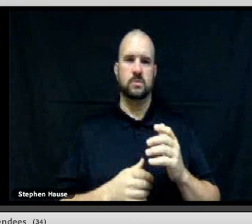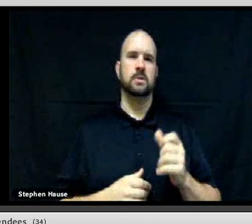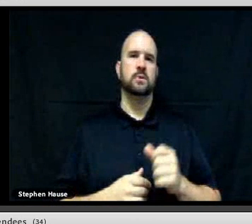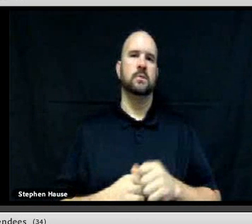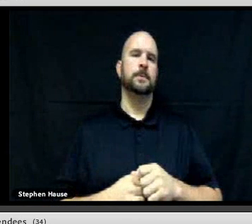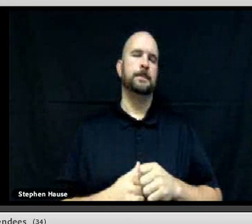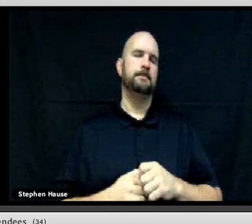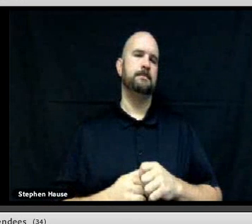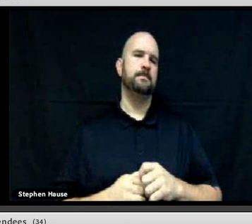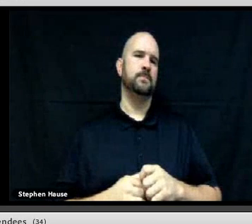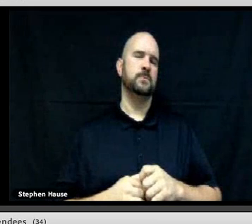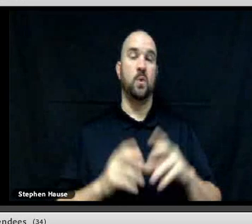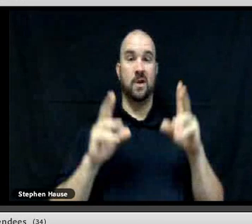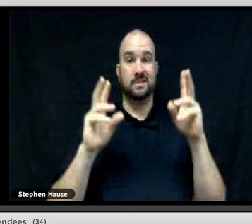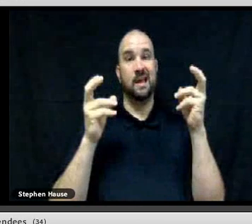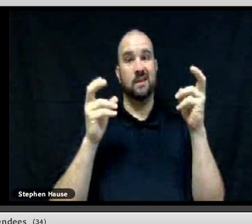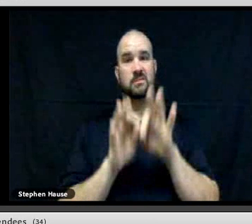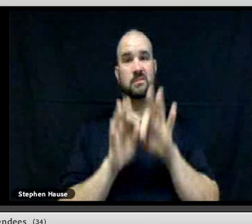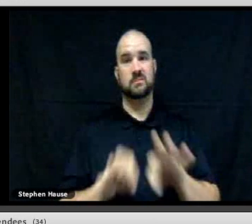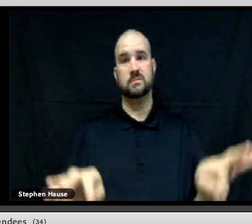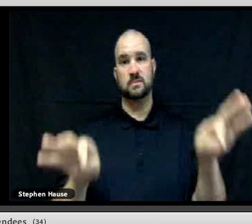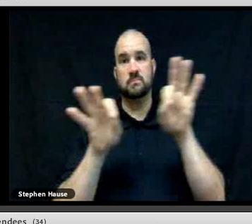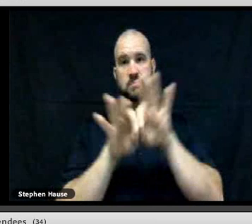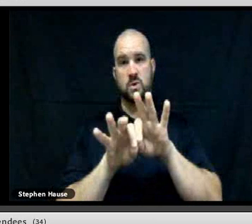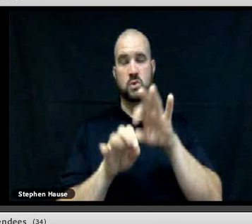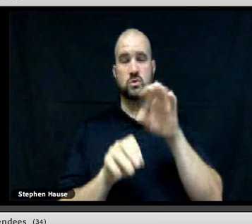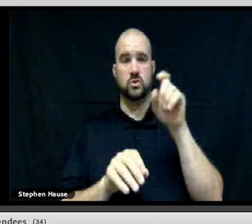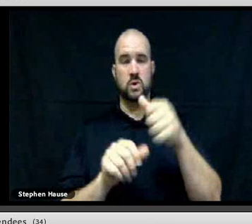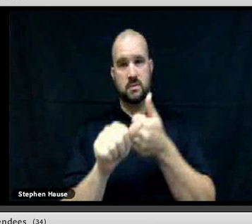So, you want to conform to standards, um, such as RDA,